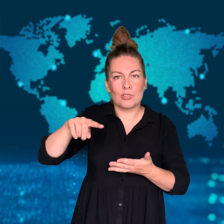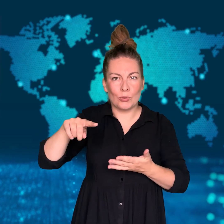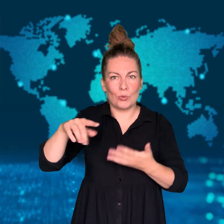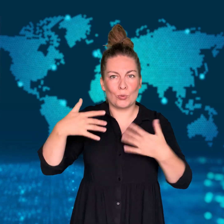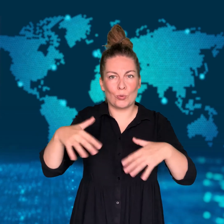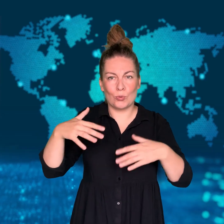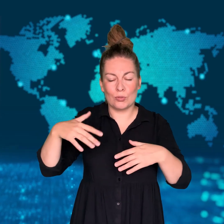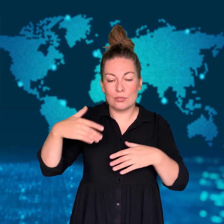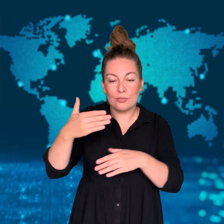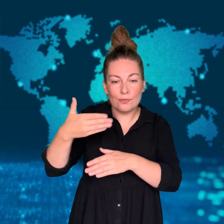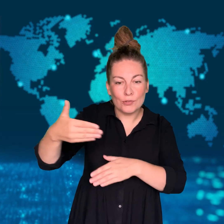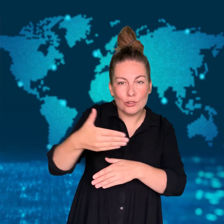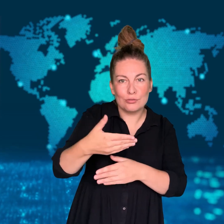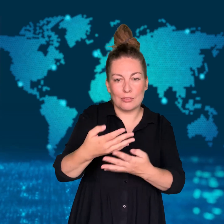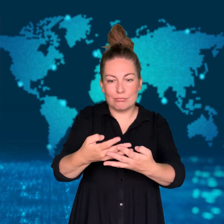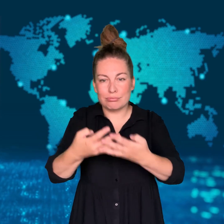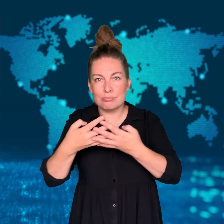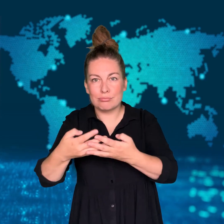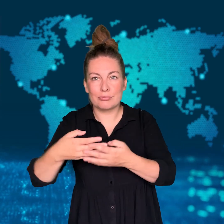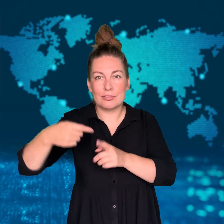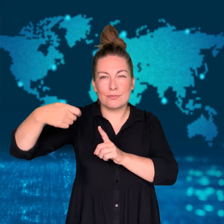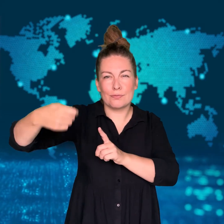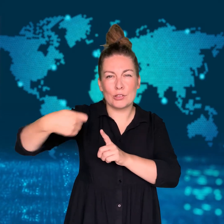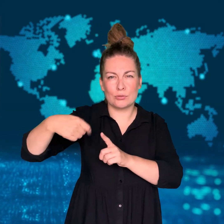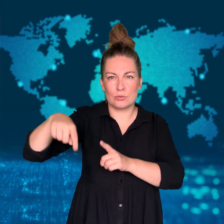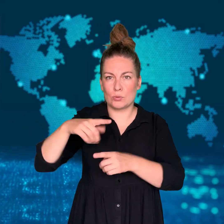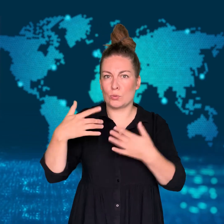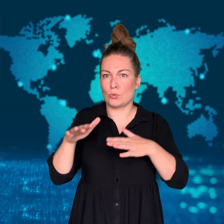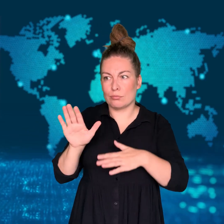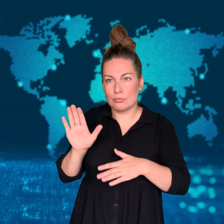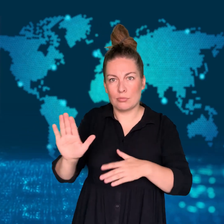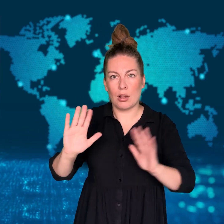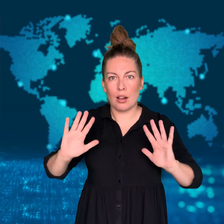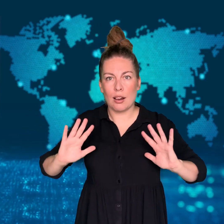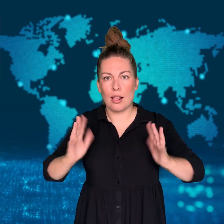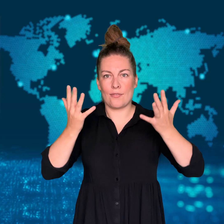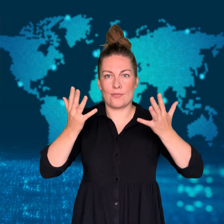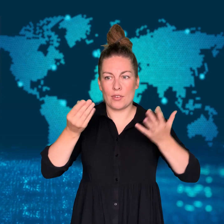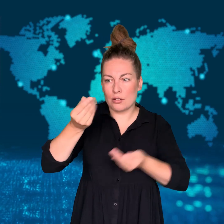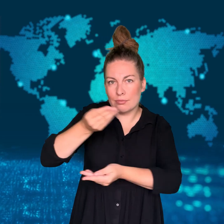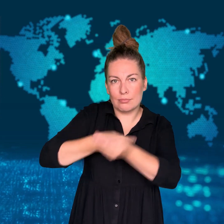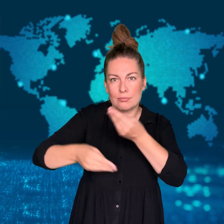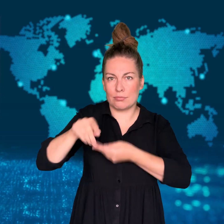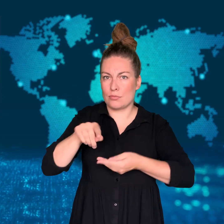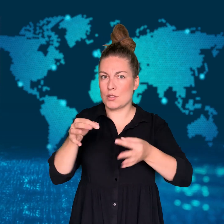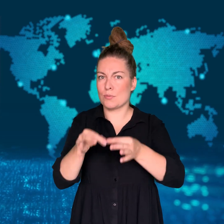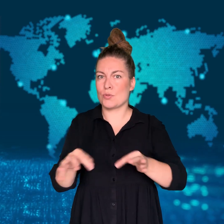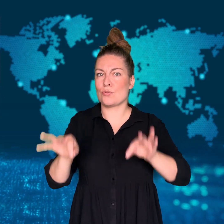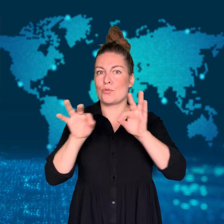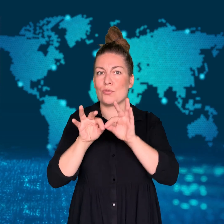and they received radio challenges accusing them of